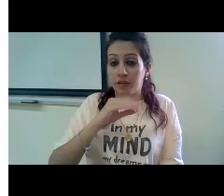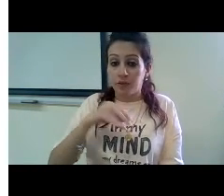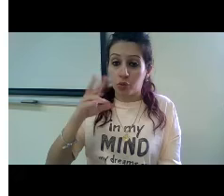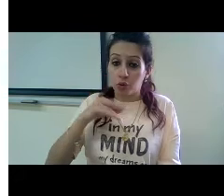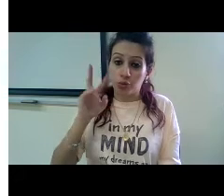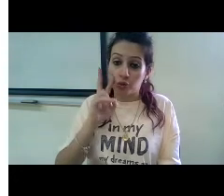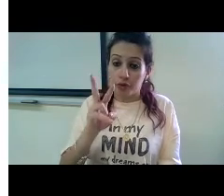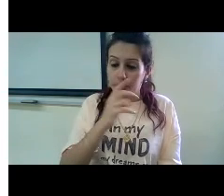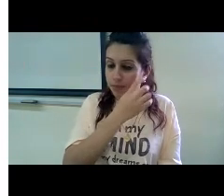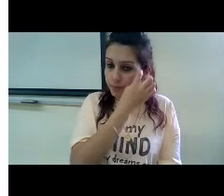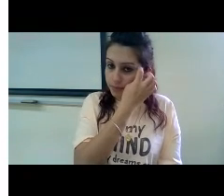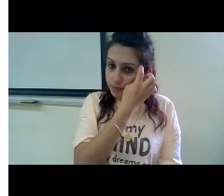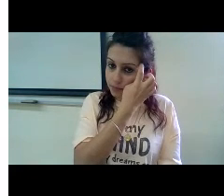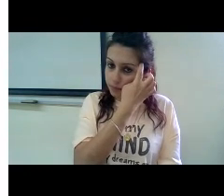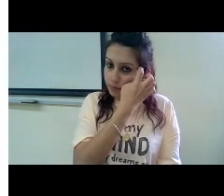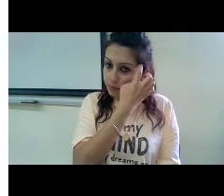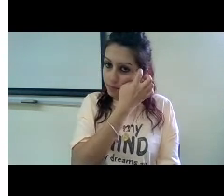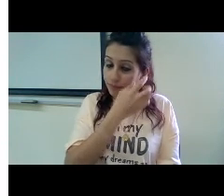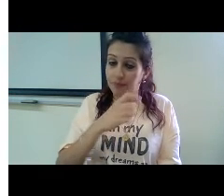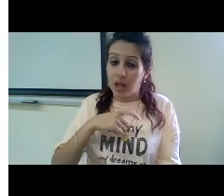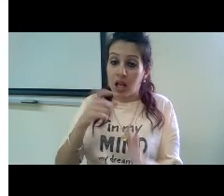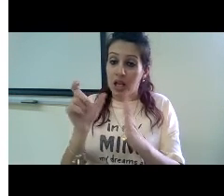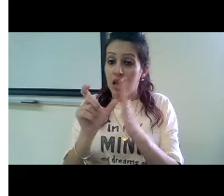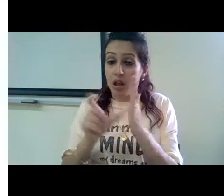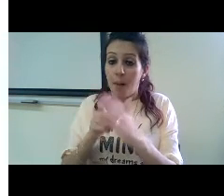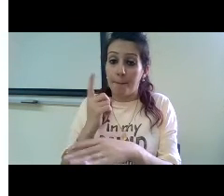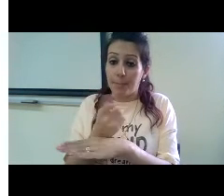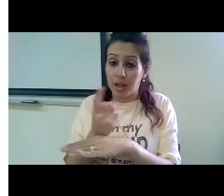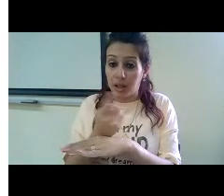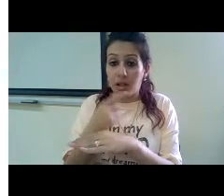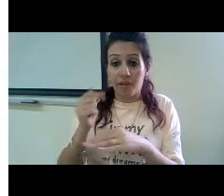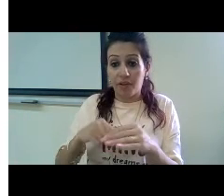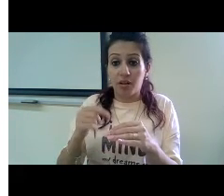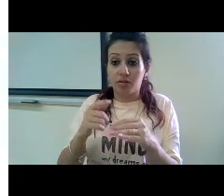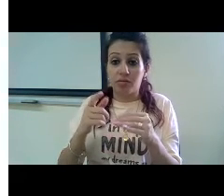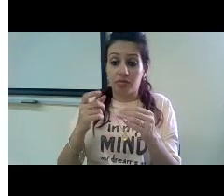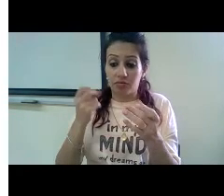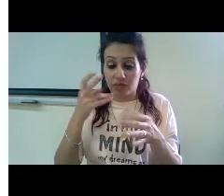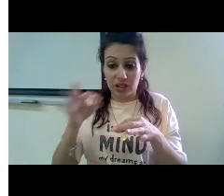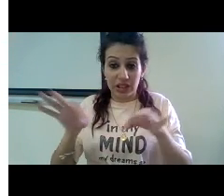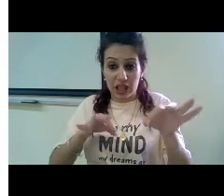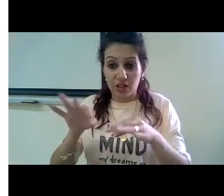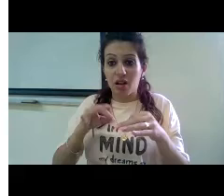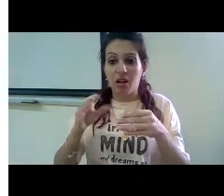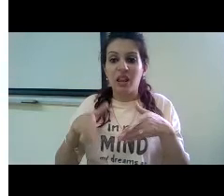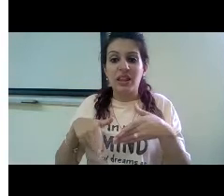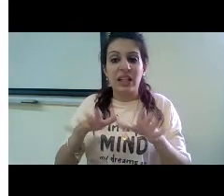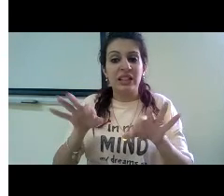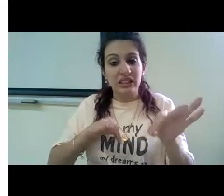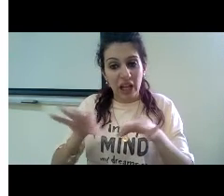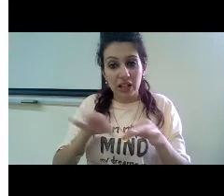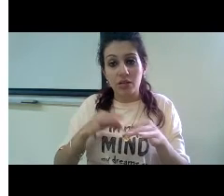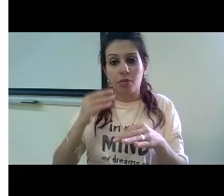important as a school teacher and the school learning. Next, please.